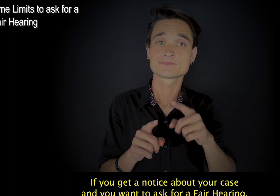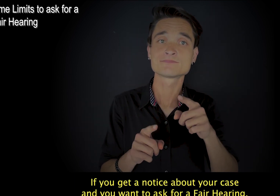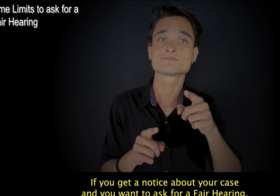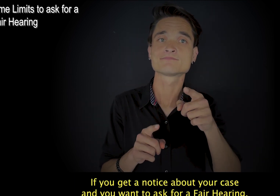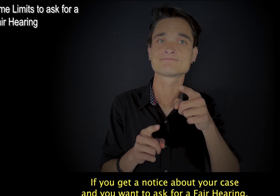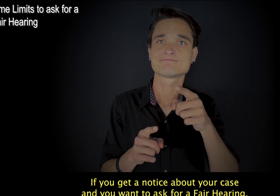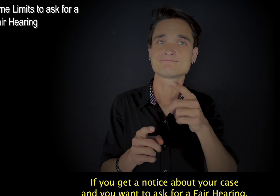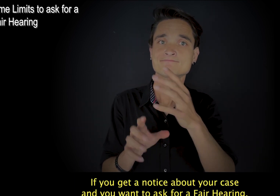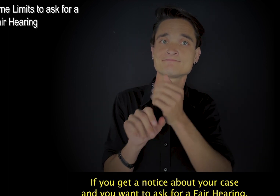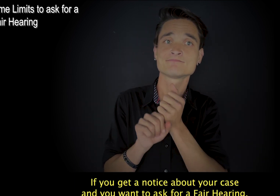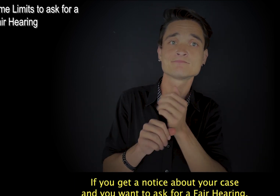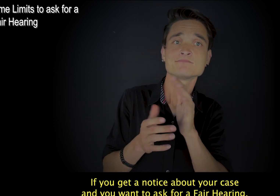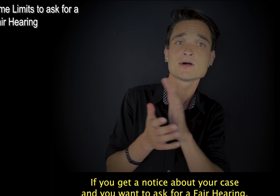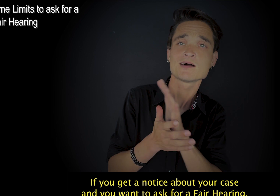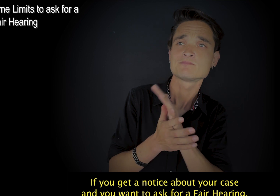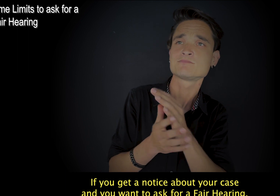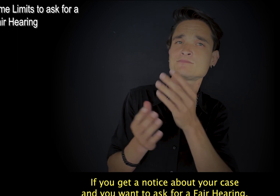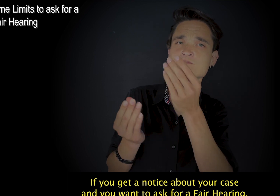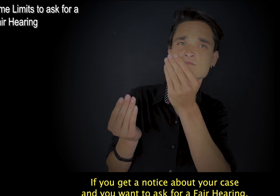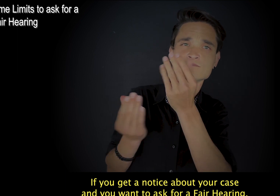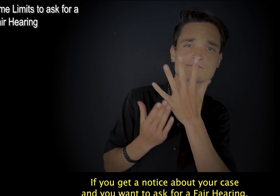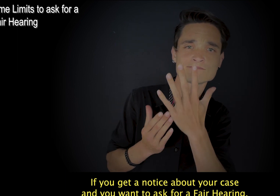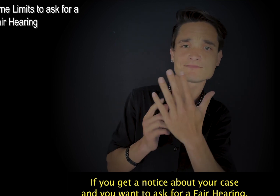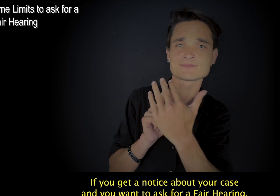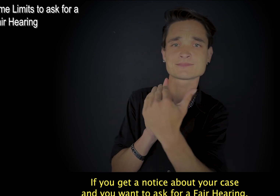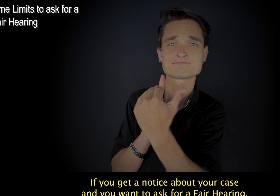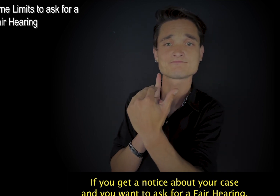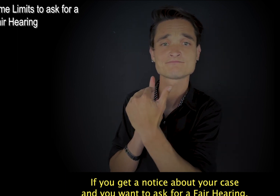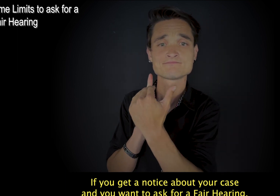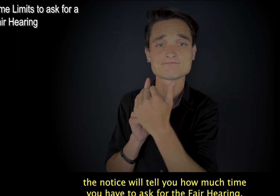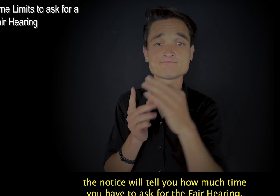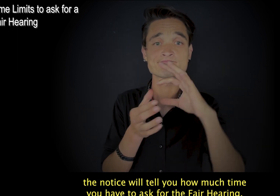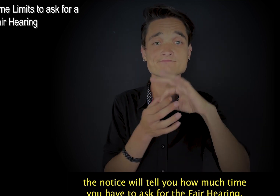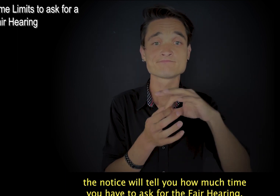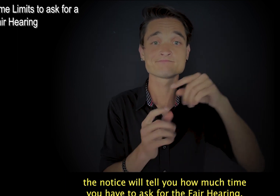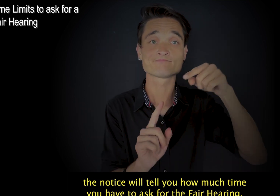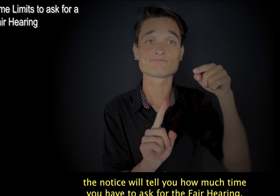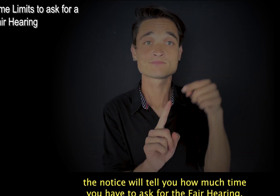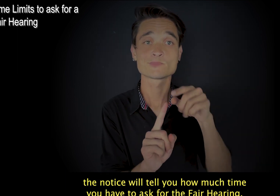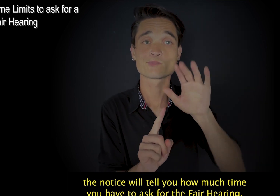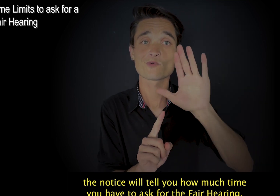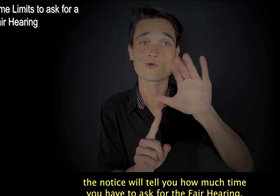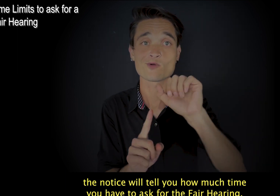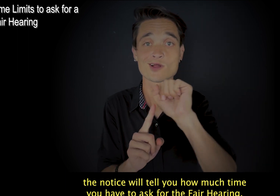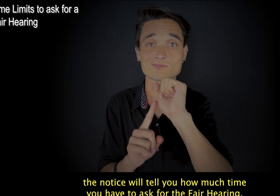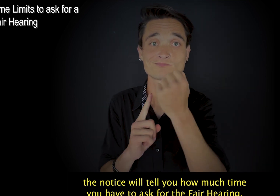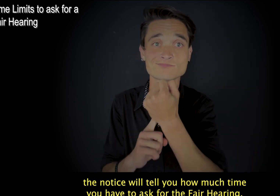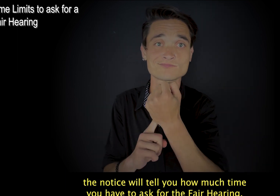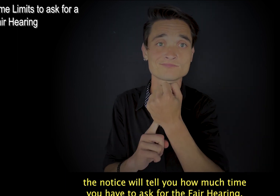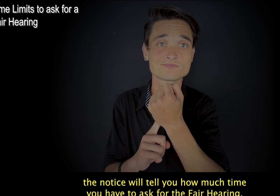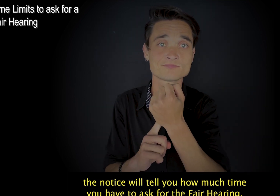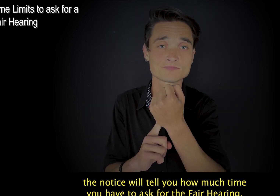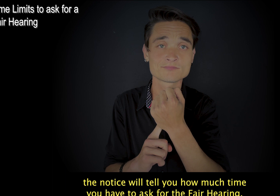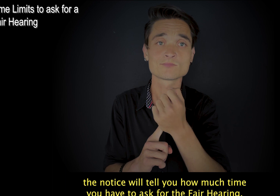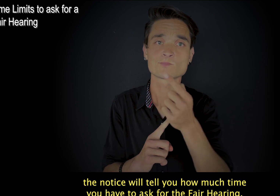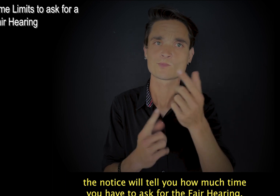If you get a notice about your case and you want to ask for a Fair Hearing, the notice will tell you how much time you have to ask for the Fair Hearing.